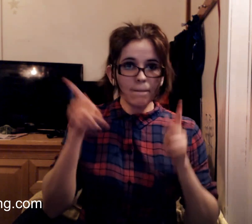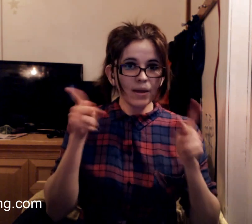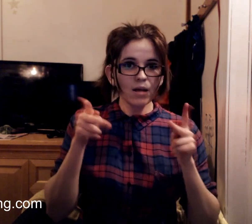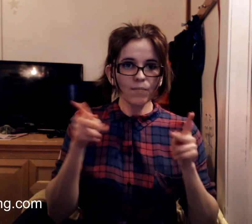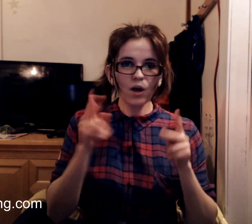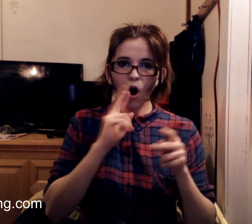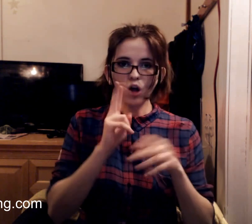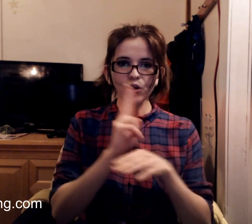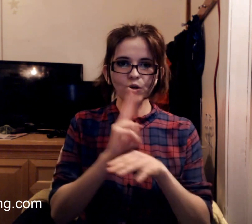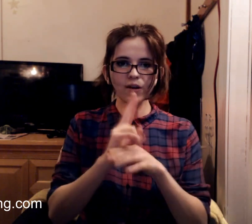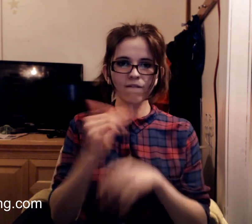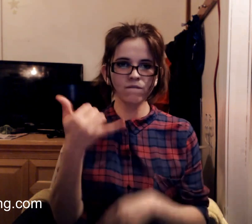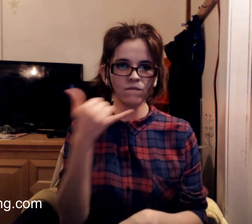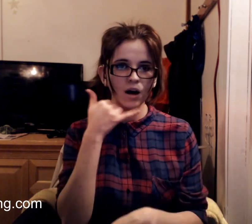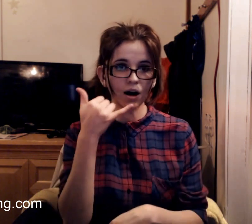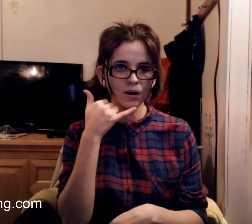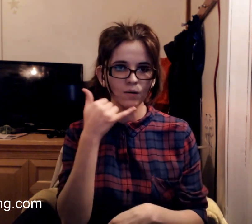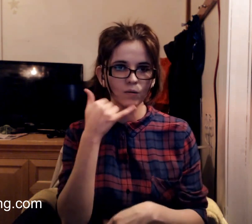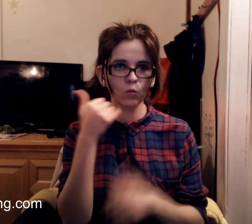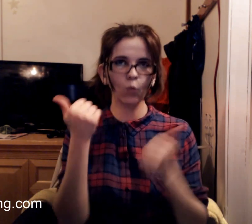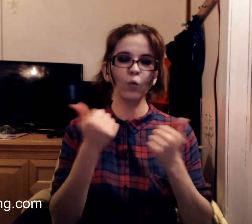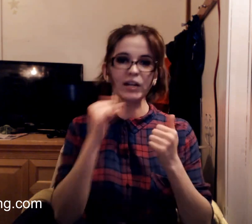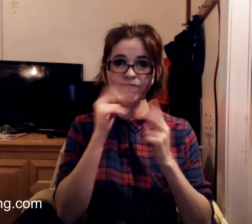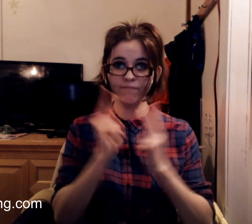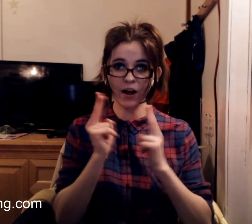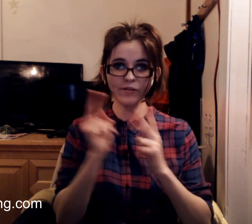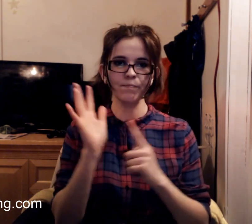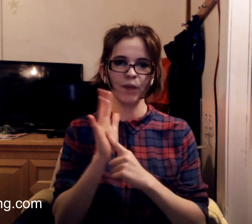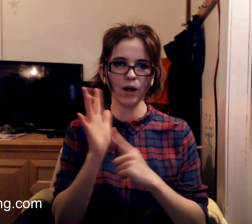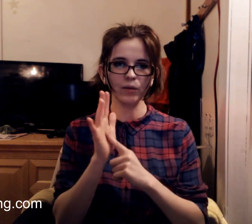People are now using their smartphones which are very popular.